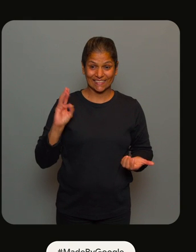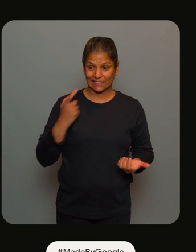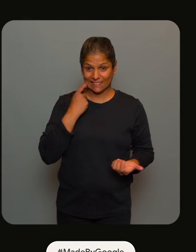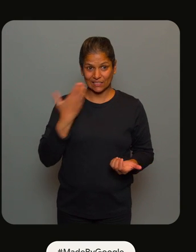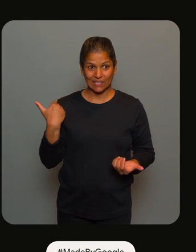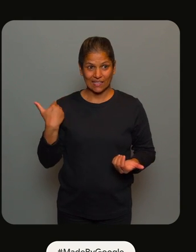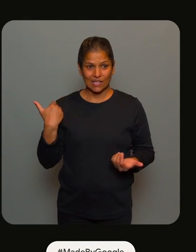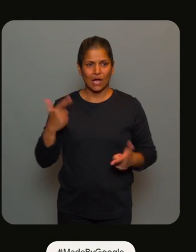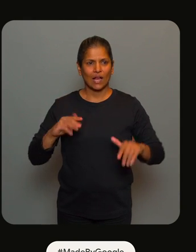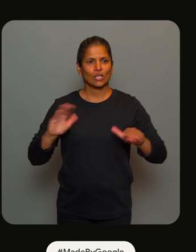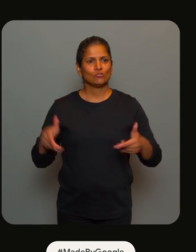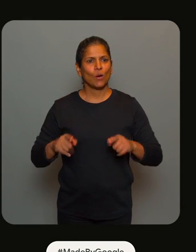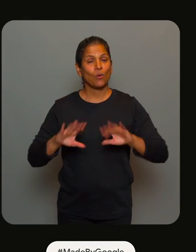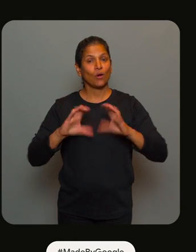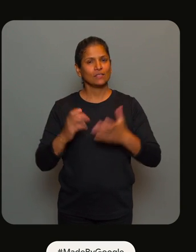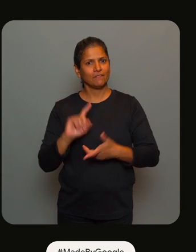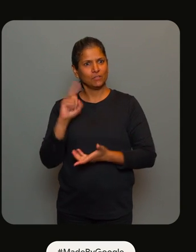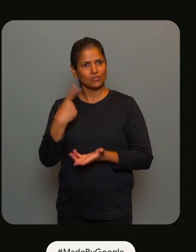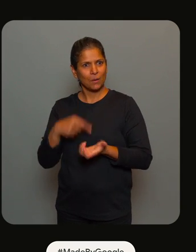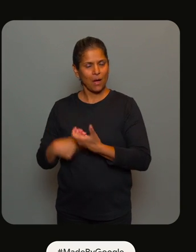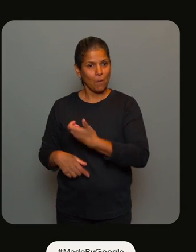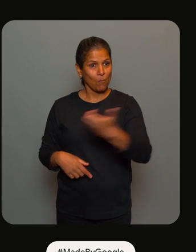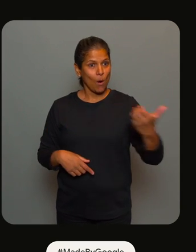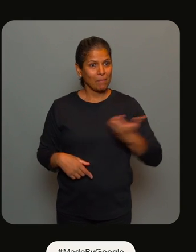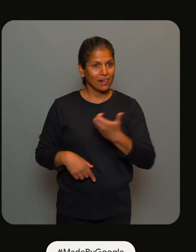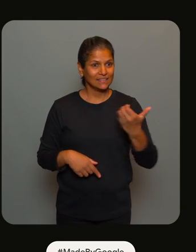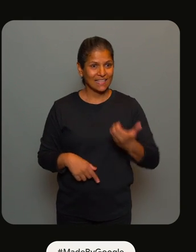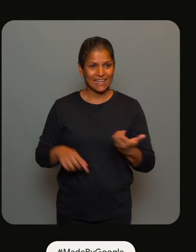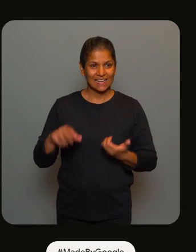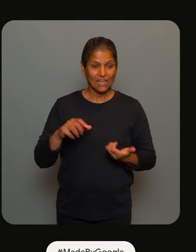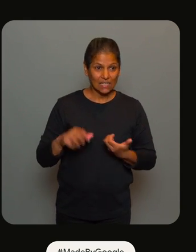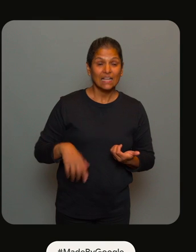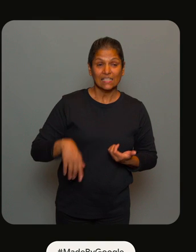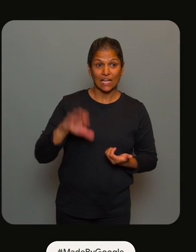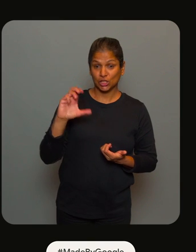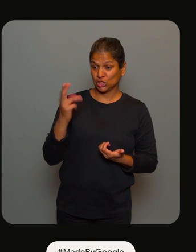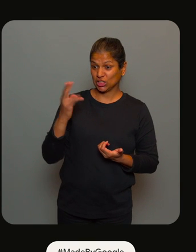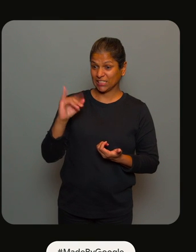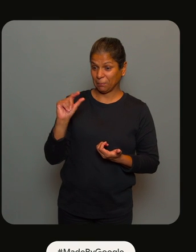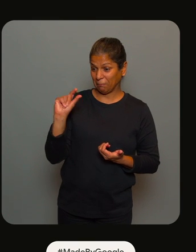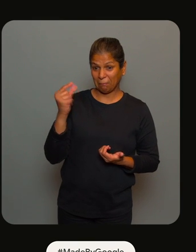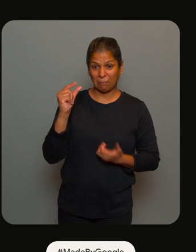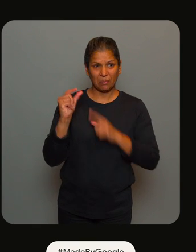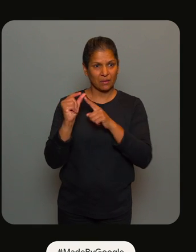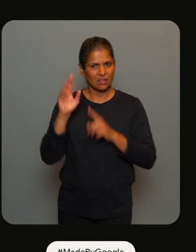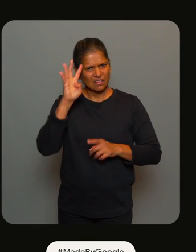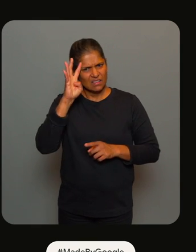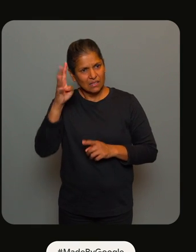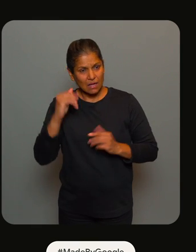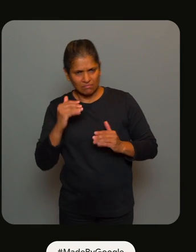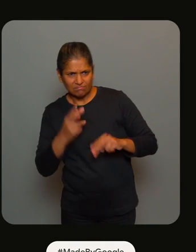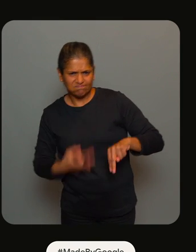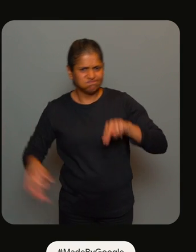first phone powered by Google Tensor, using our advances in AI to create a more helpful experience, with features and